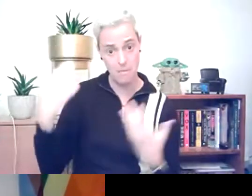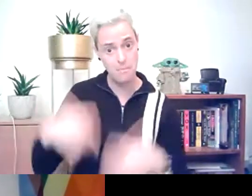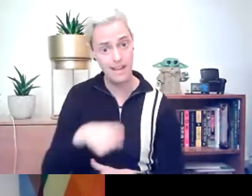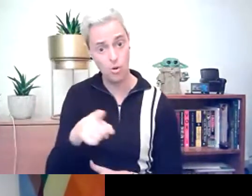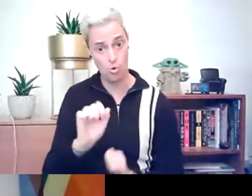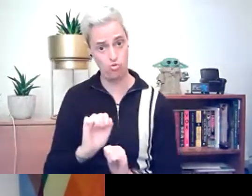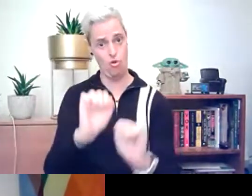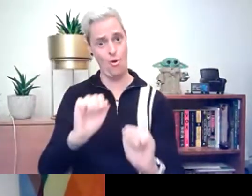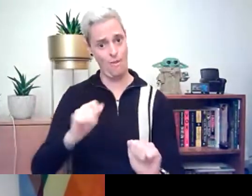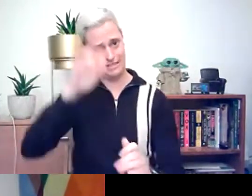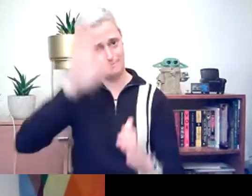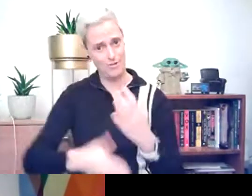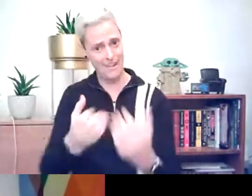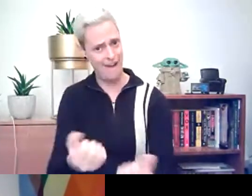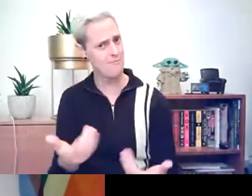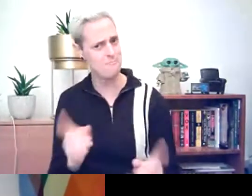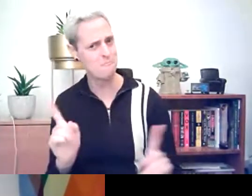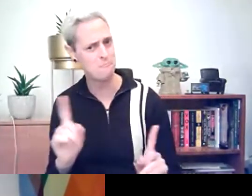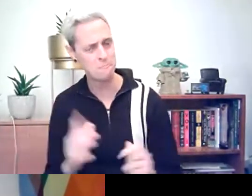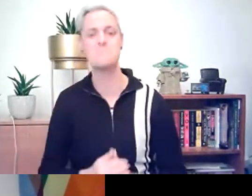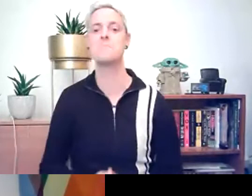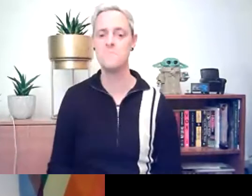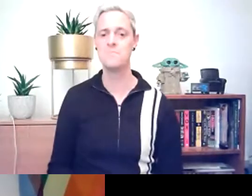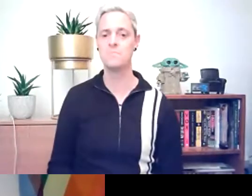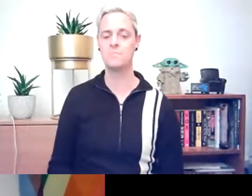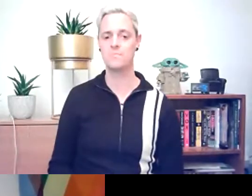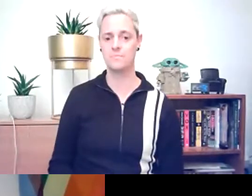approached the Scottish translations for a small amount of funding to help us run it,